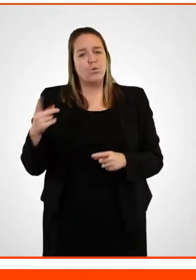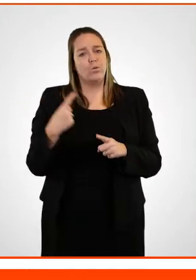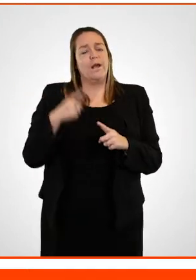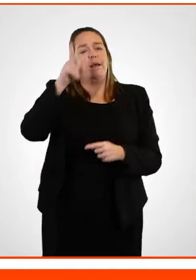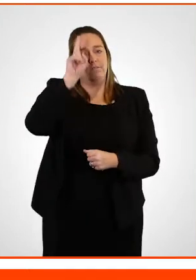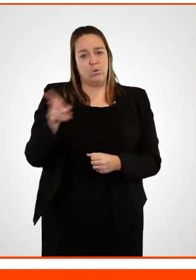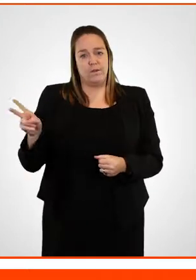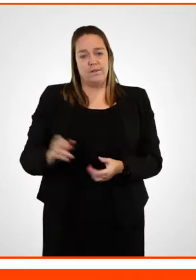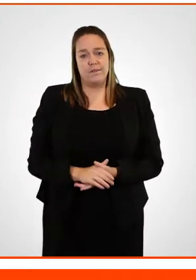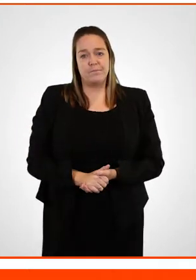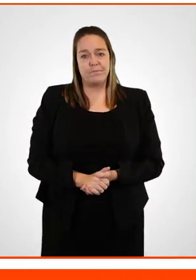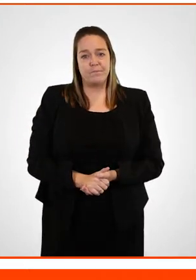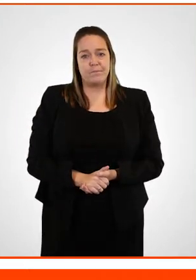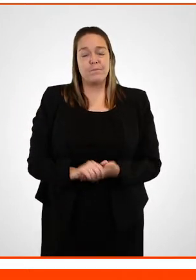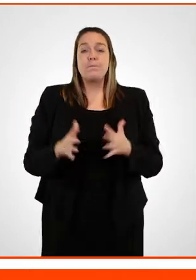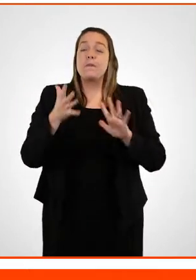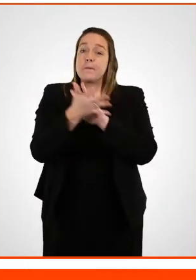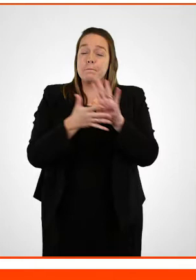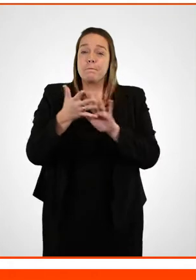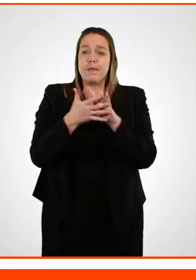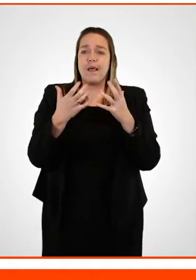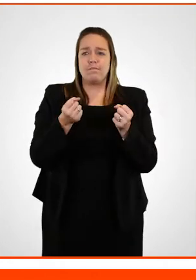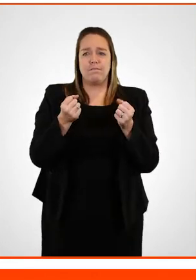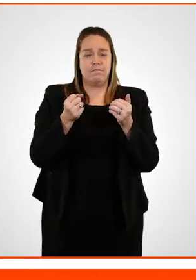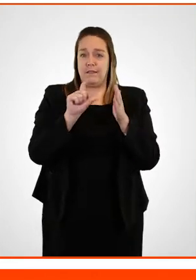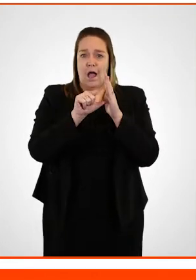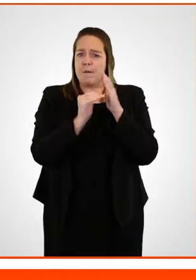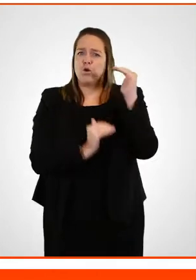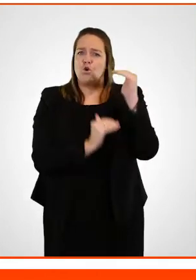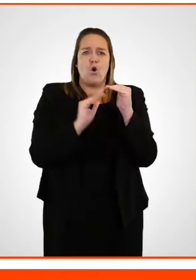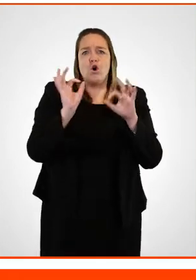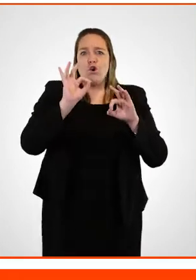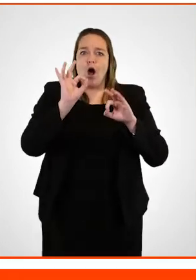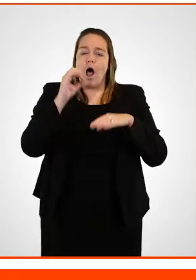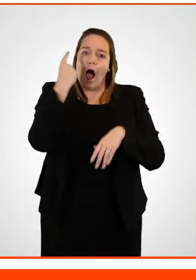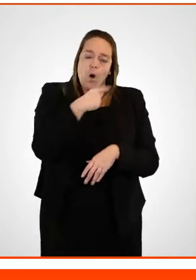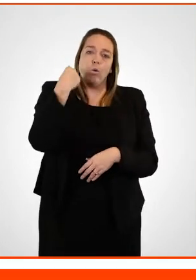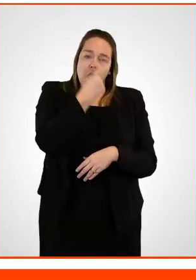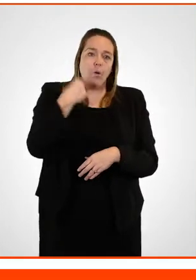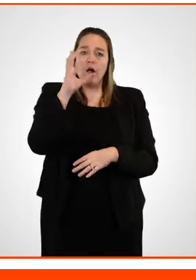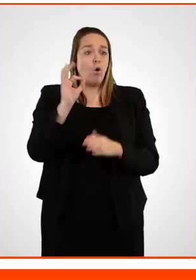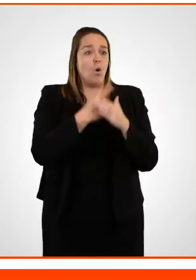So we're talking about a very small block of time, as I've mentioned before, one minute, two minutes,